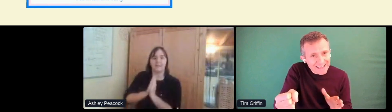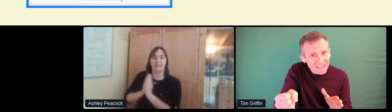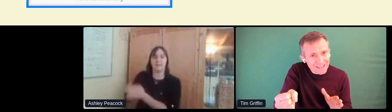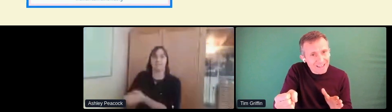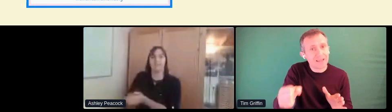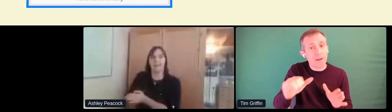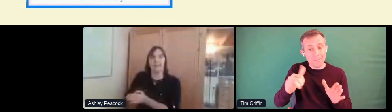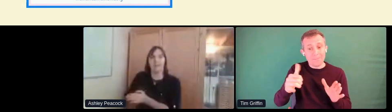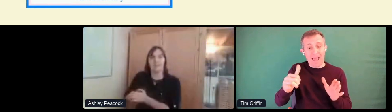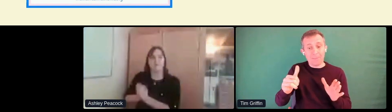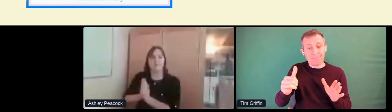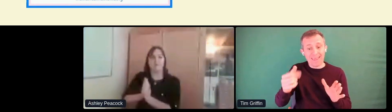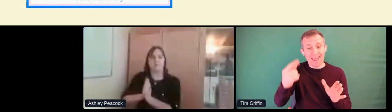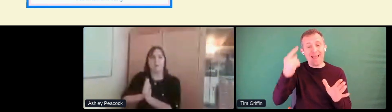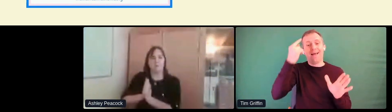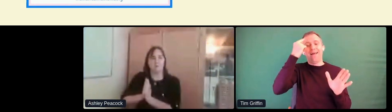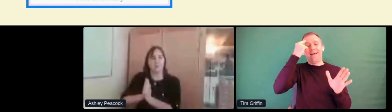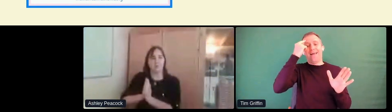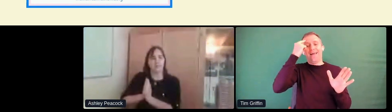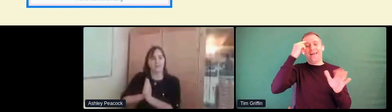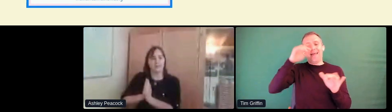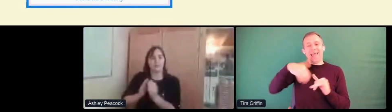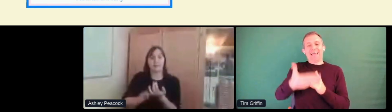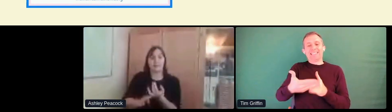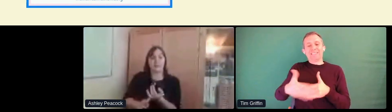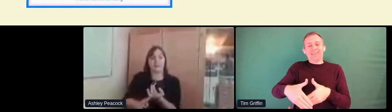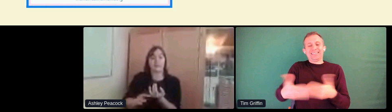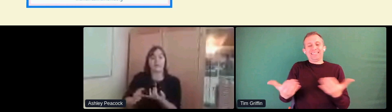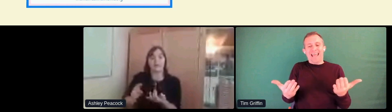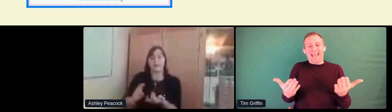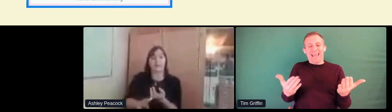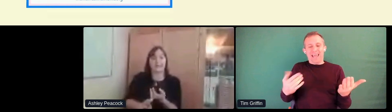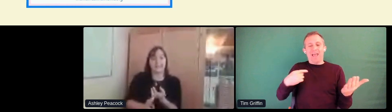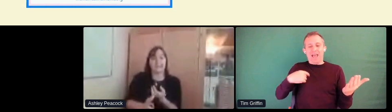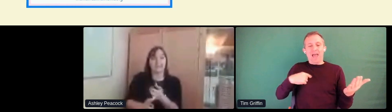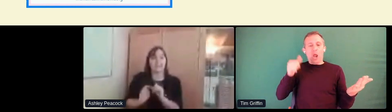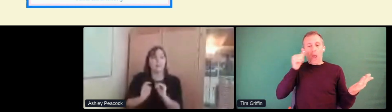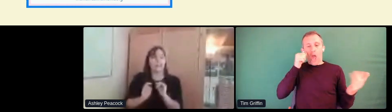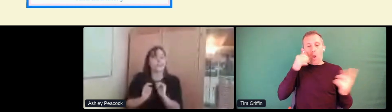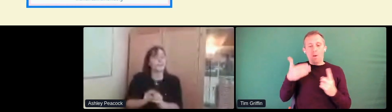of the day to do things that are important for myself, like cooking, like eating and sometimes